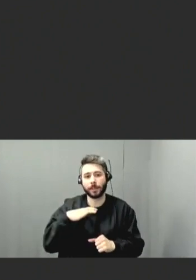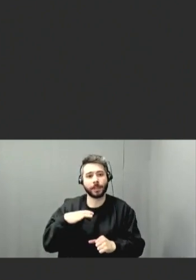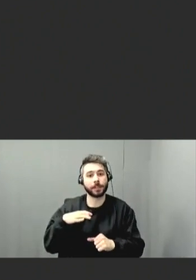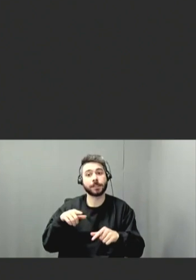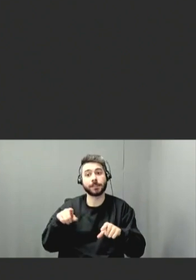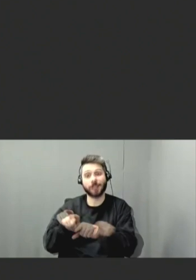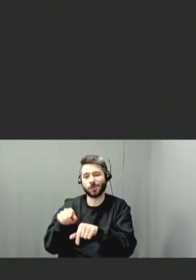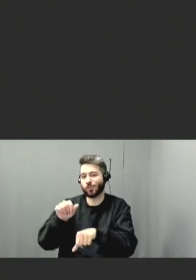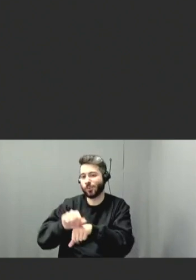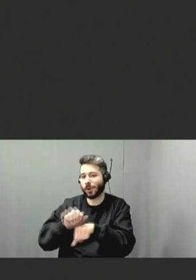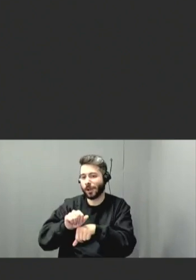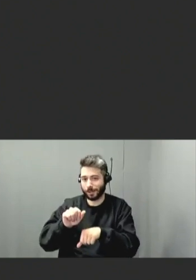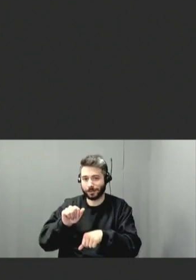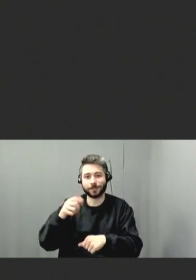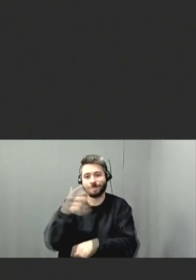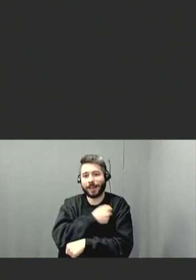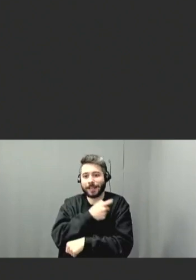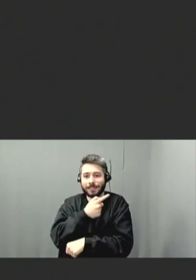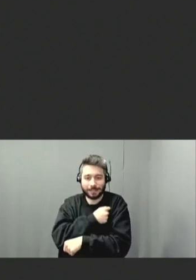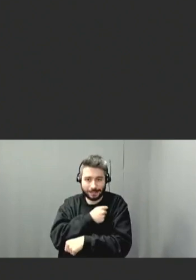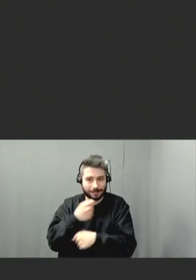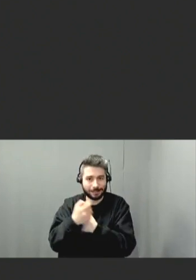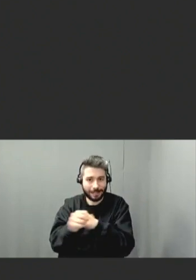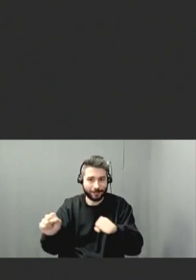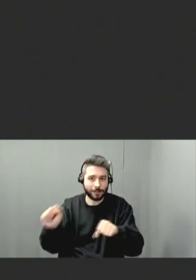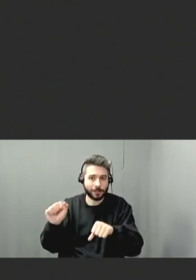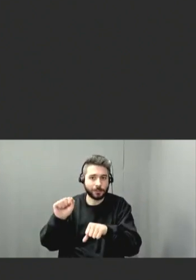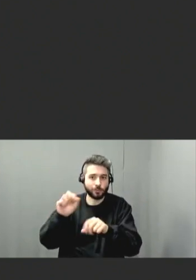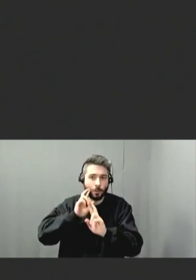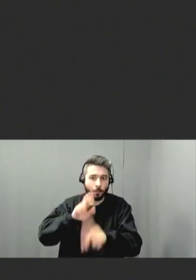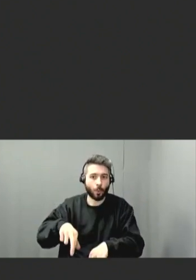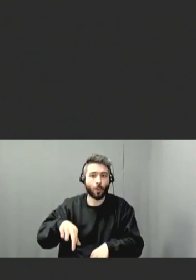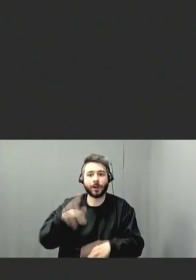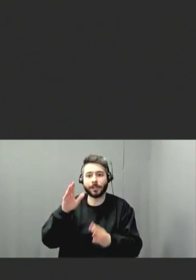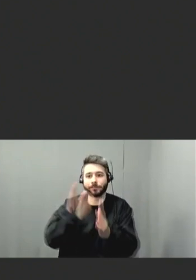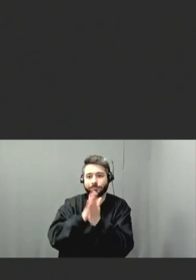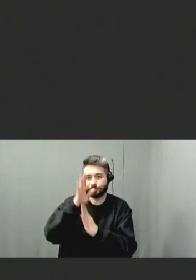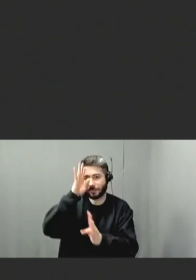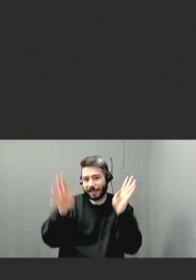safety report, as well as the innovation report, and look forward to seeing many, if not all